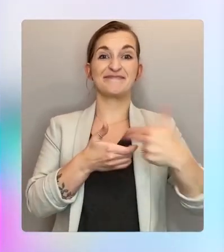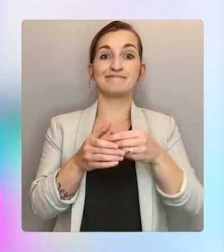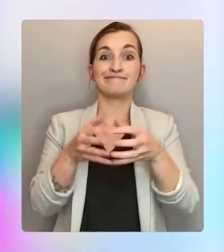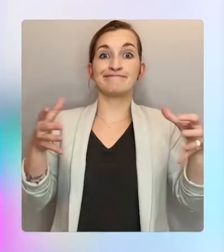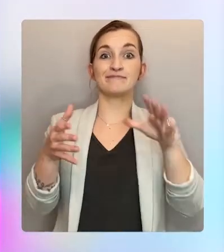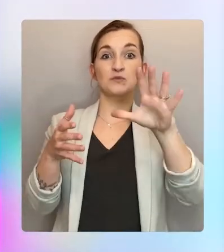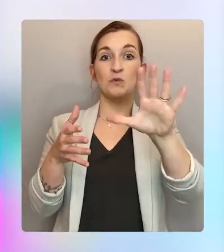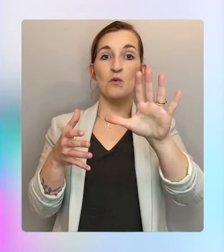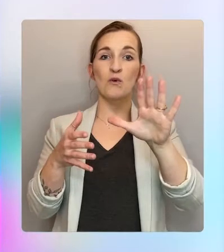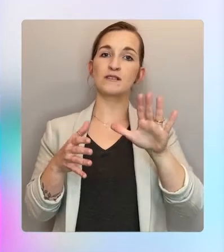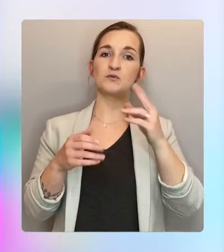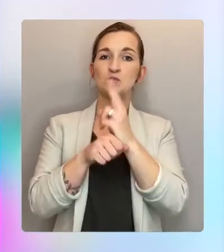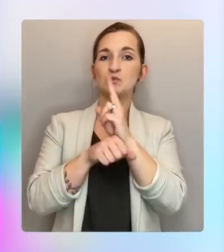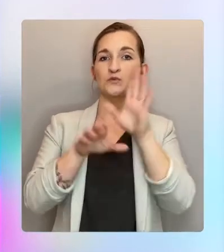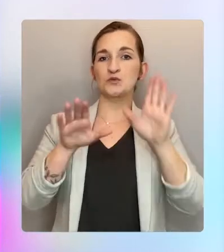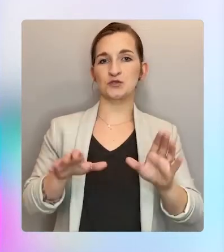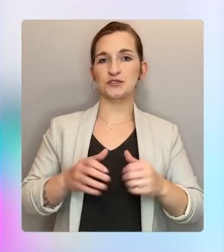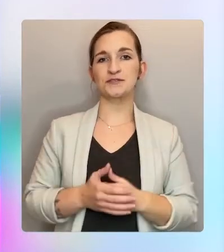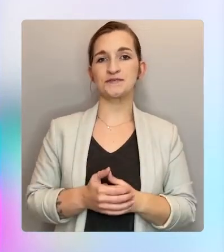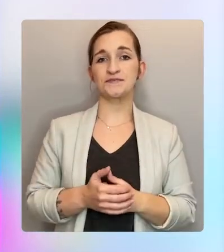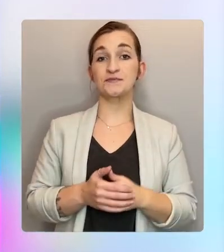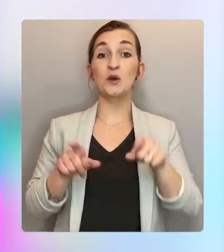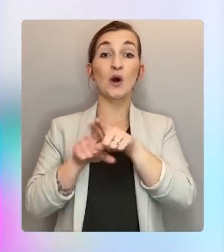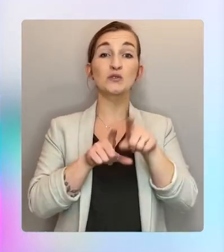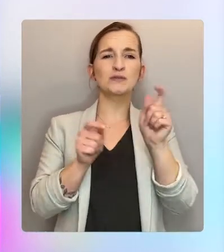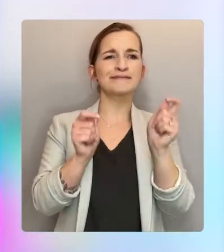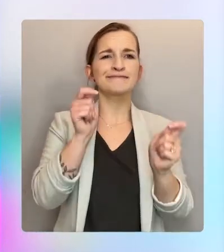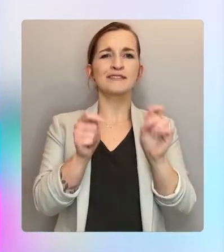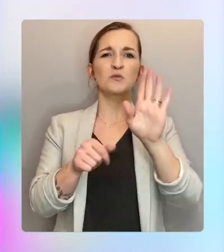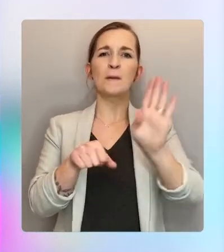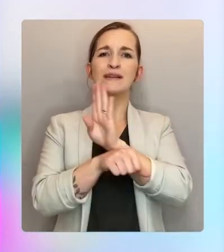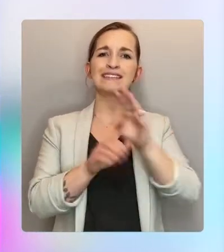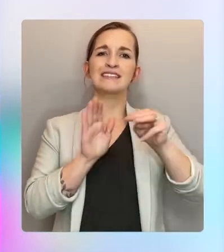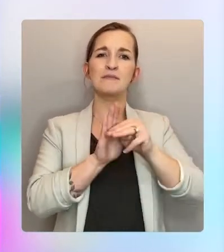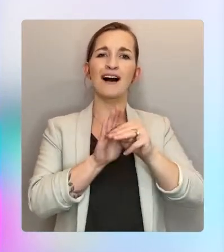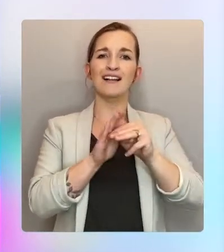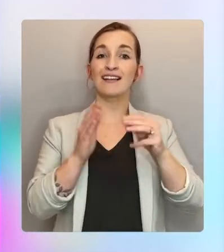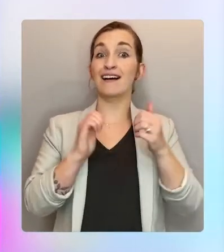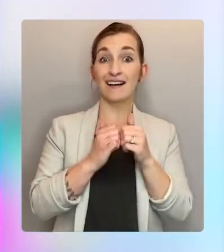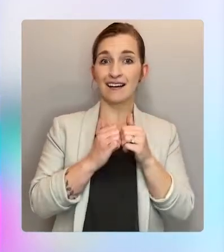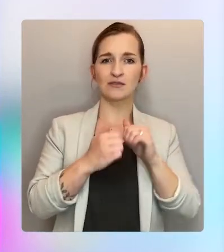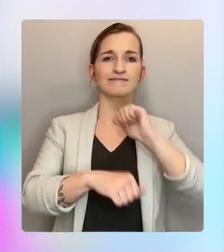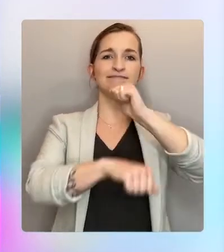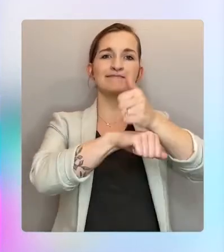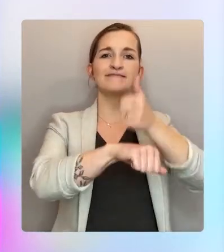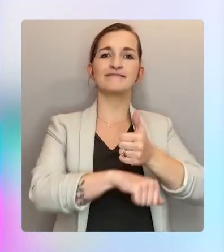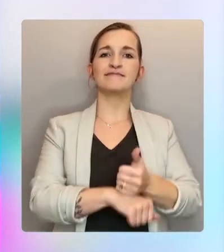your business model by setting different subscription tiers and billing terms.